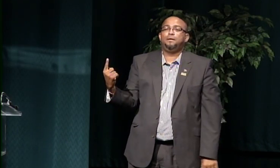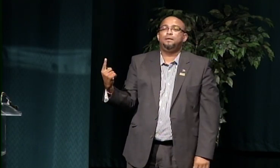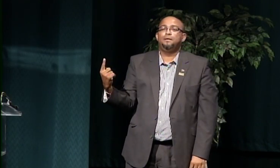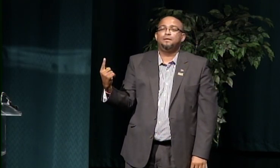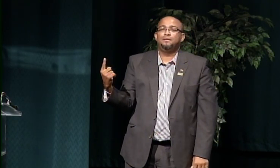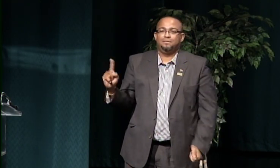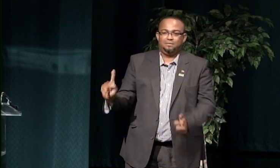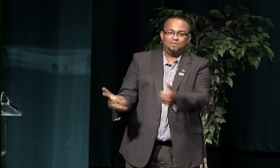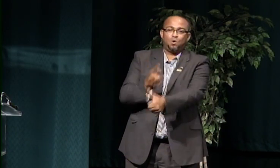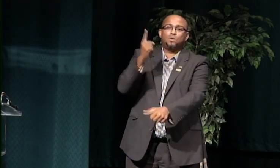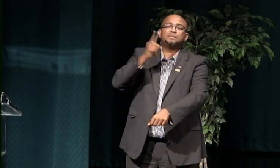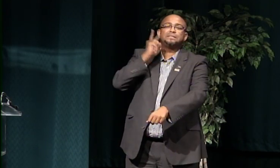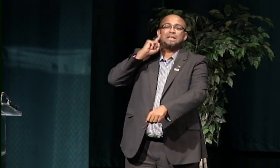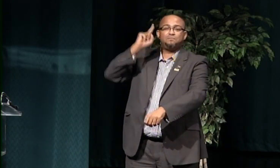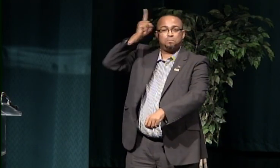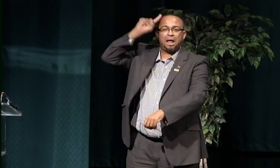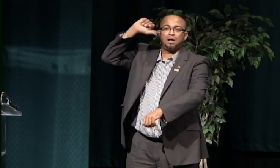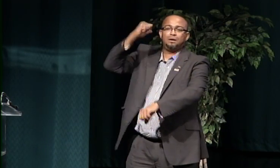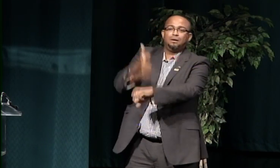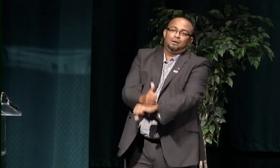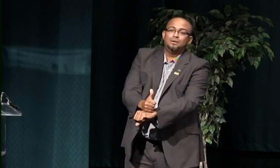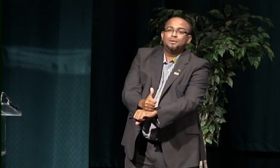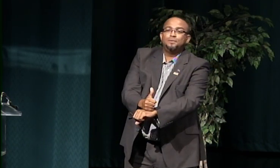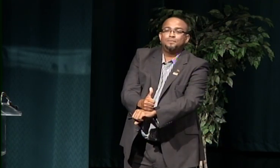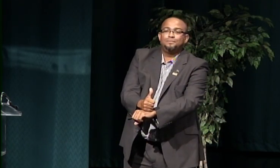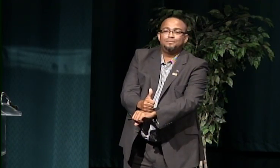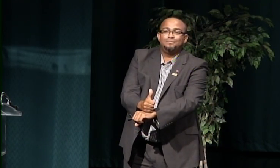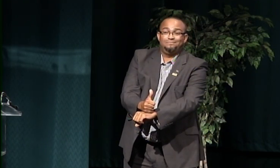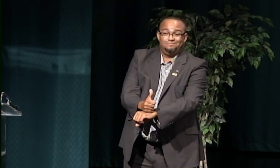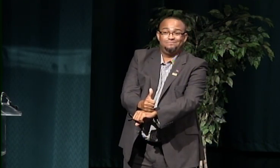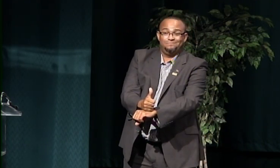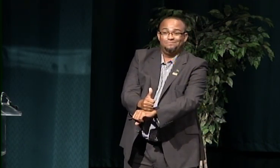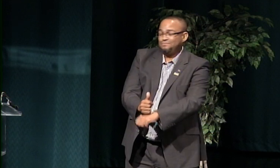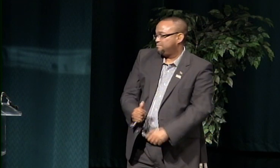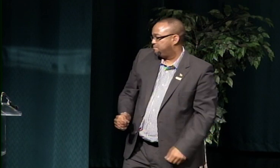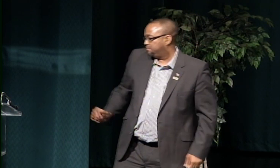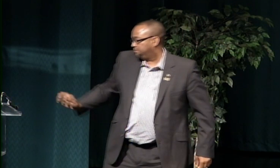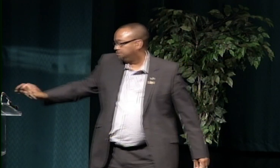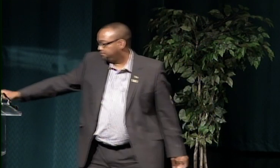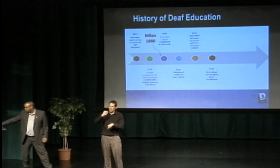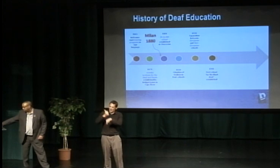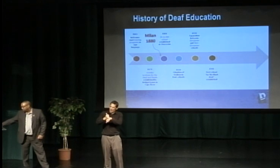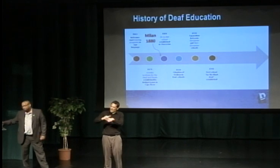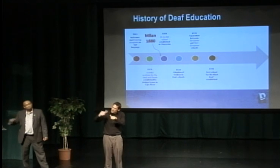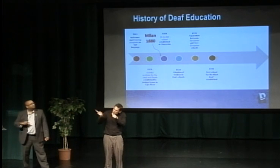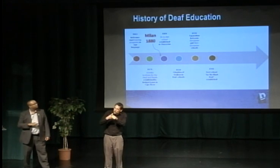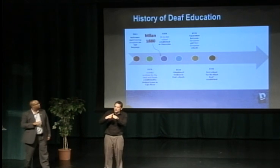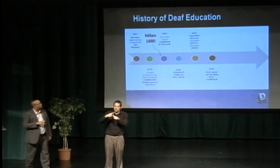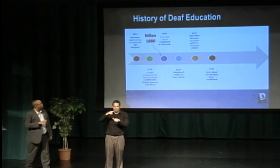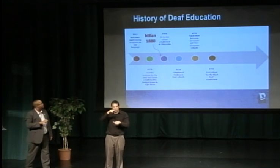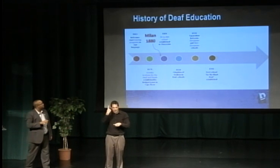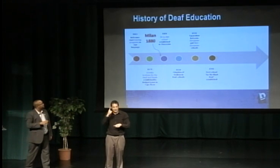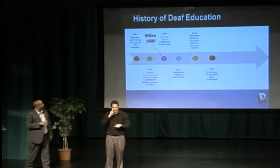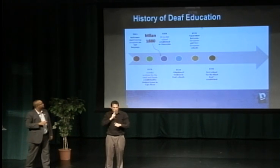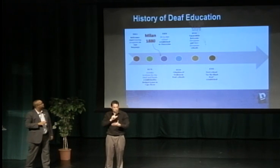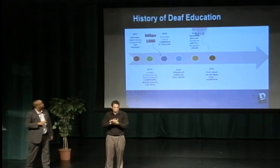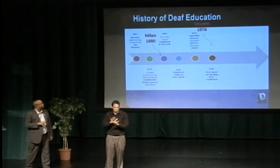the first school for the black deaf established.